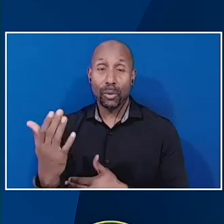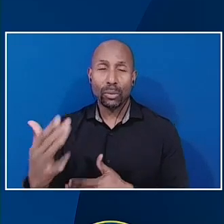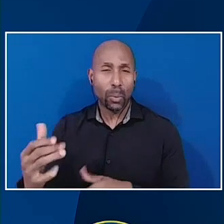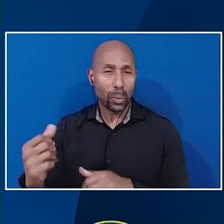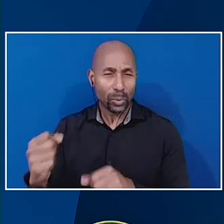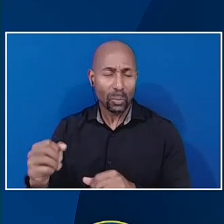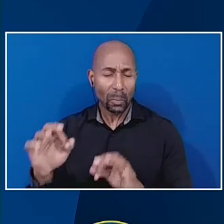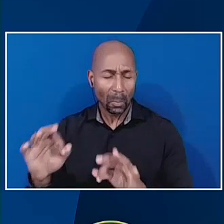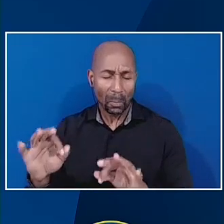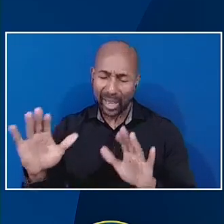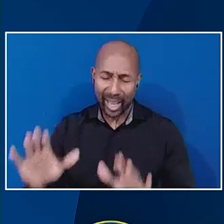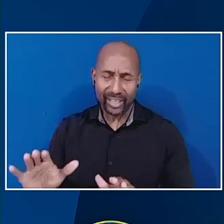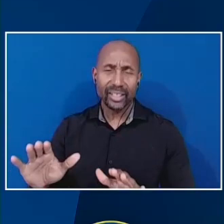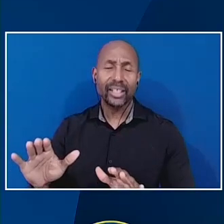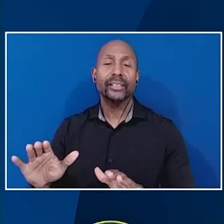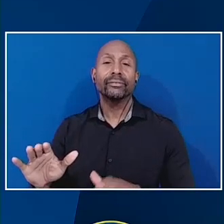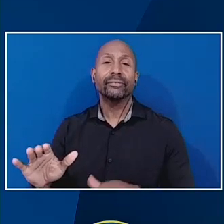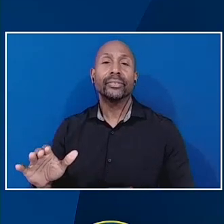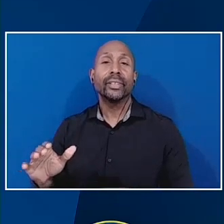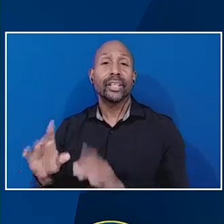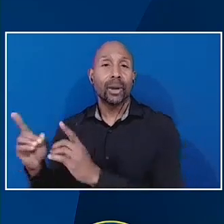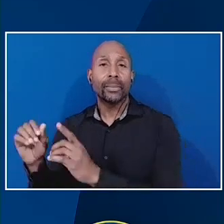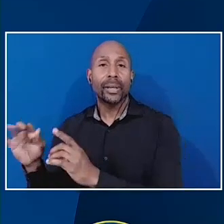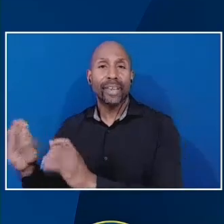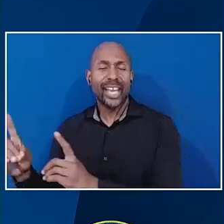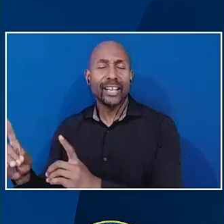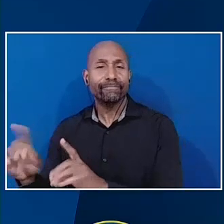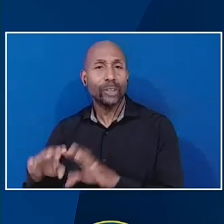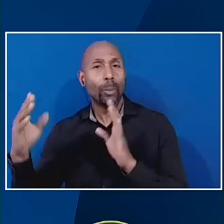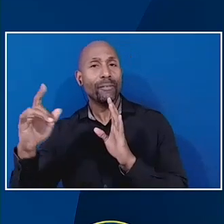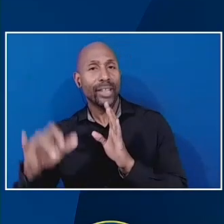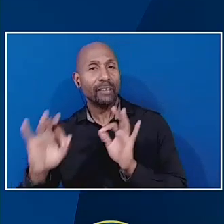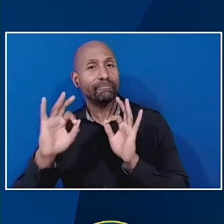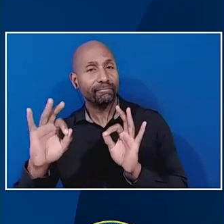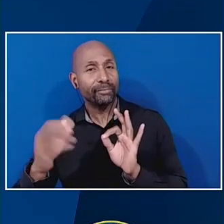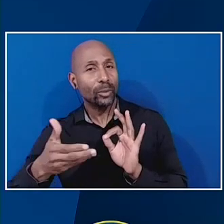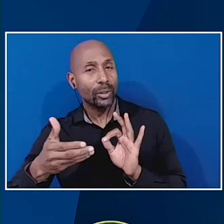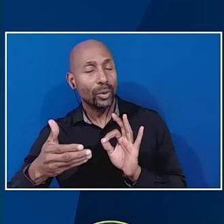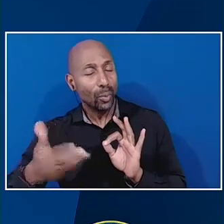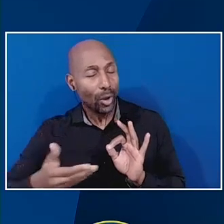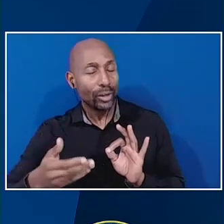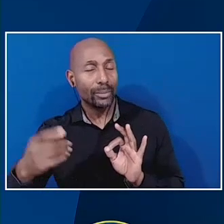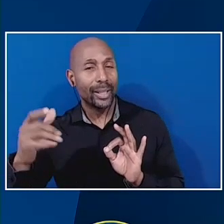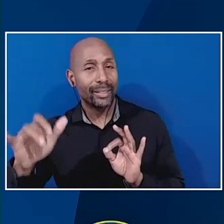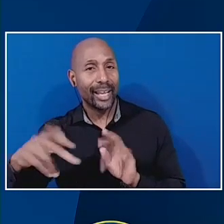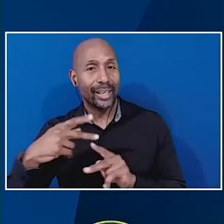very welcomed by the Department. And we know these topics are full of